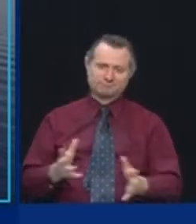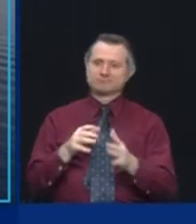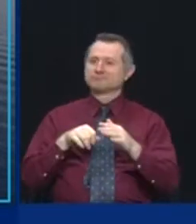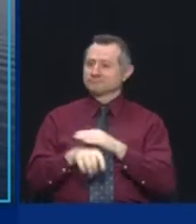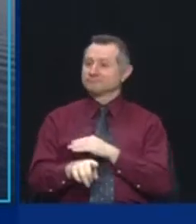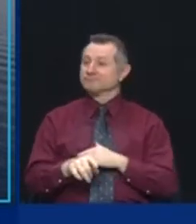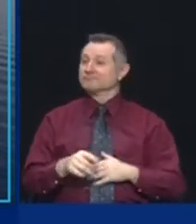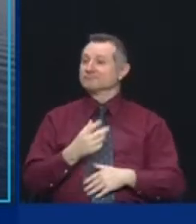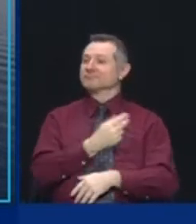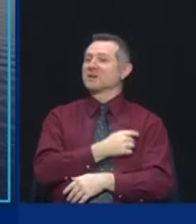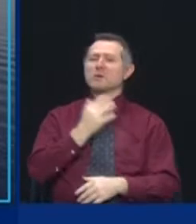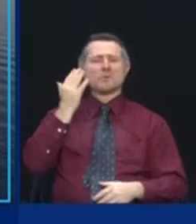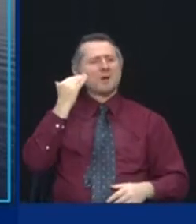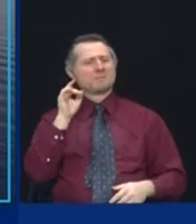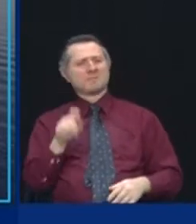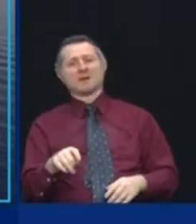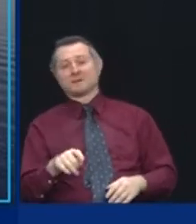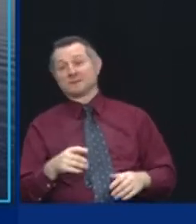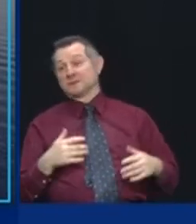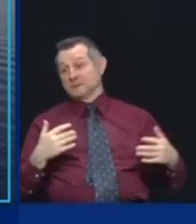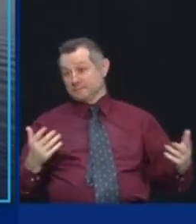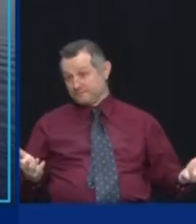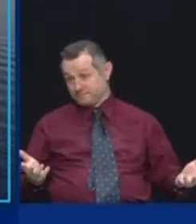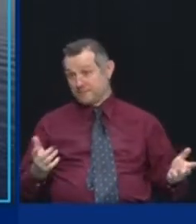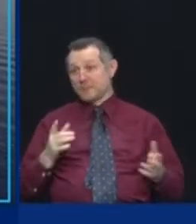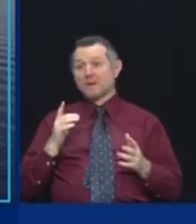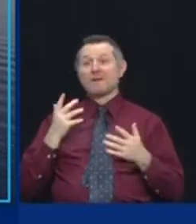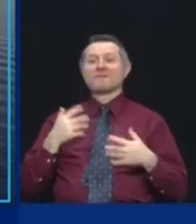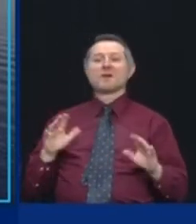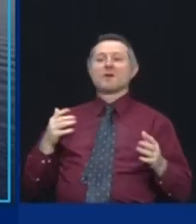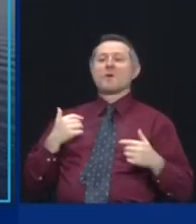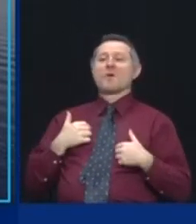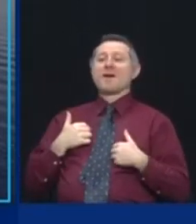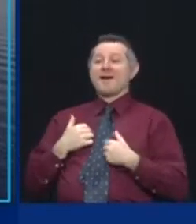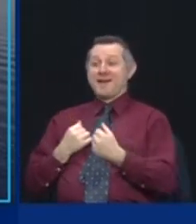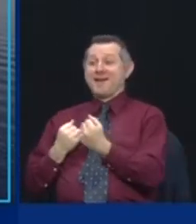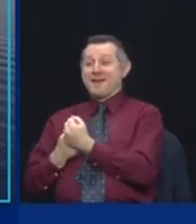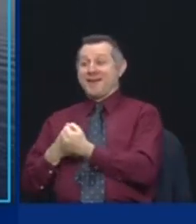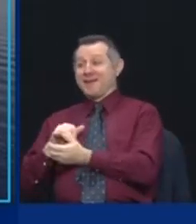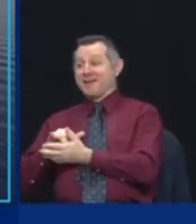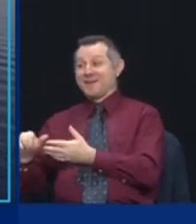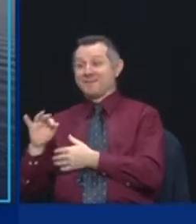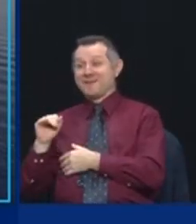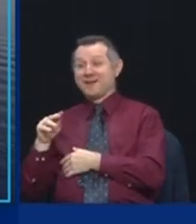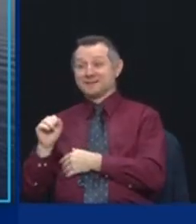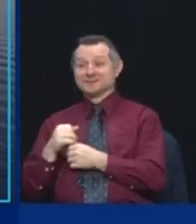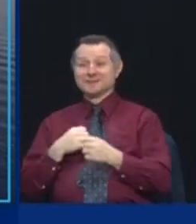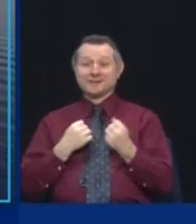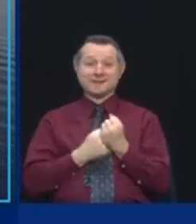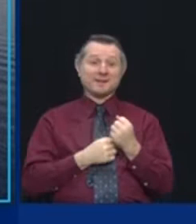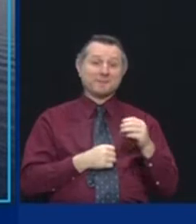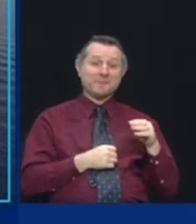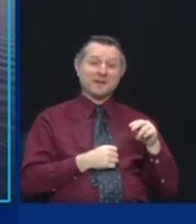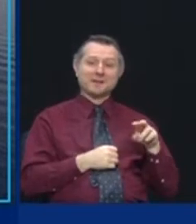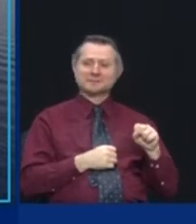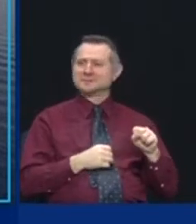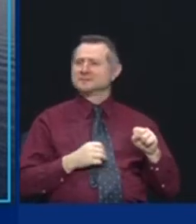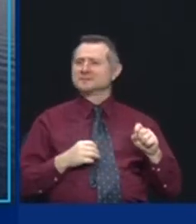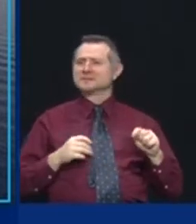THAT WE ALL HAVE TO GET A VACCINE.